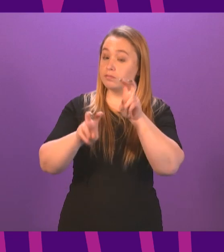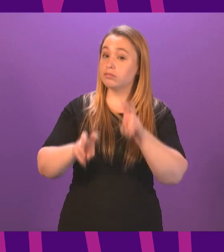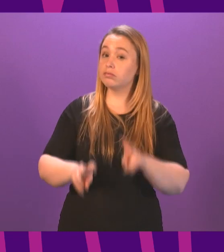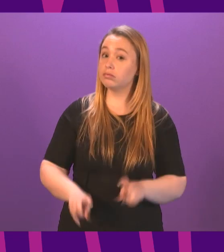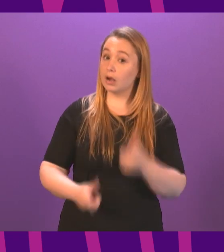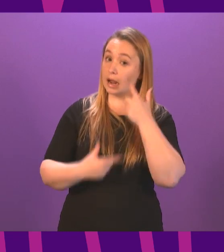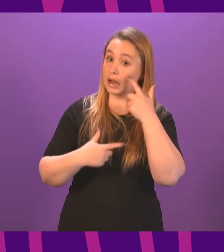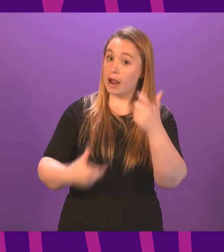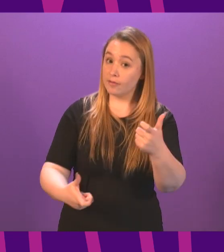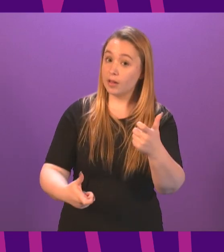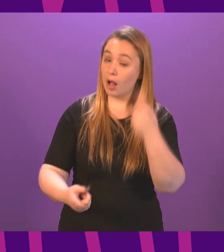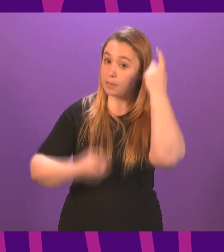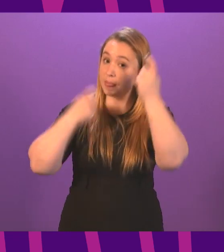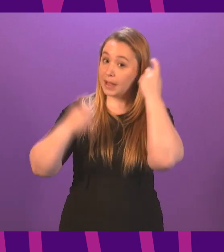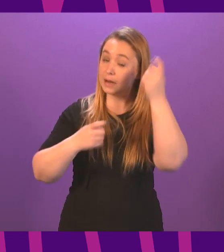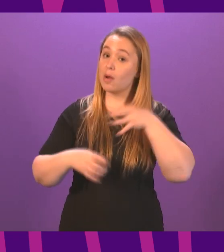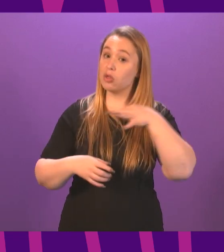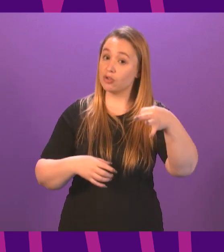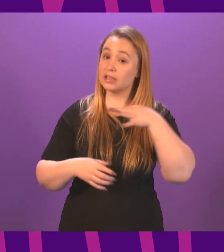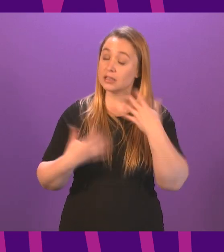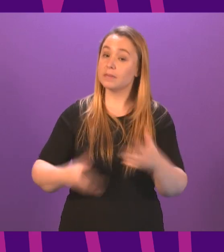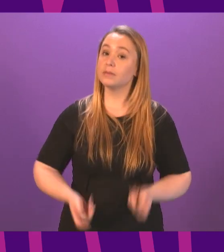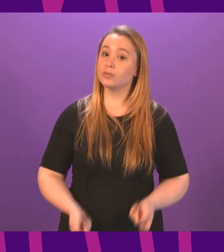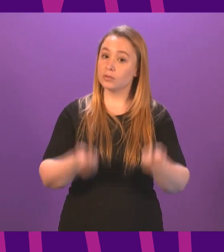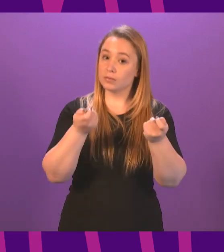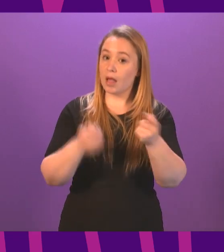highlighted, which is why we want to carry out a full assessment and due diligence and